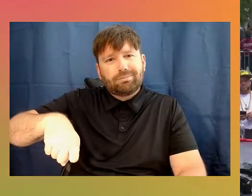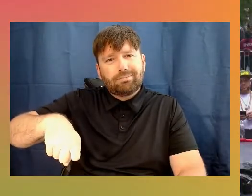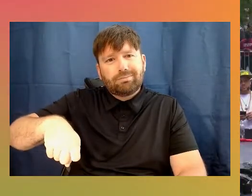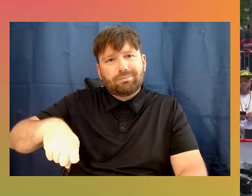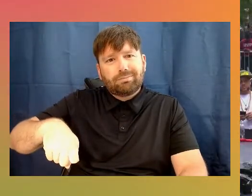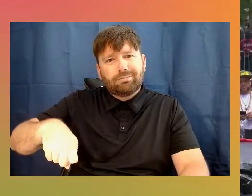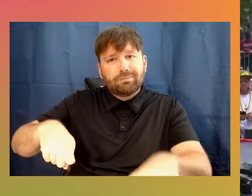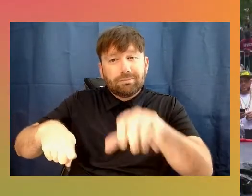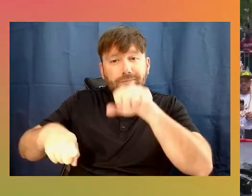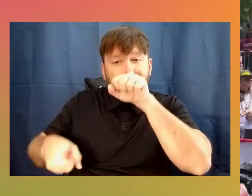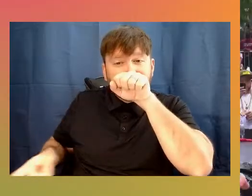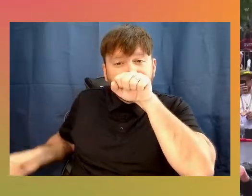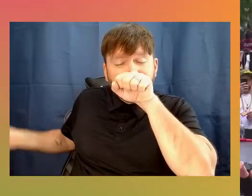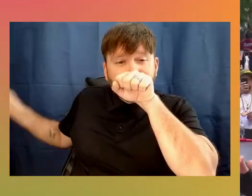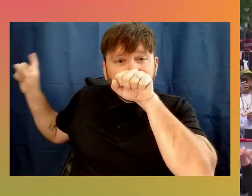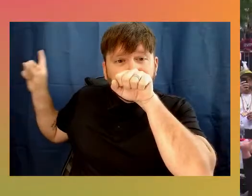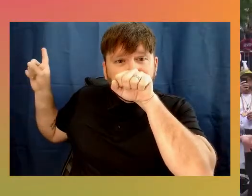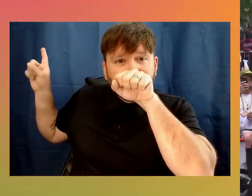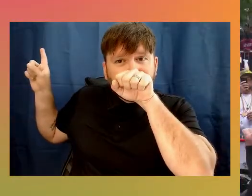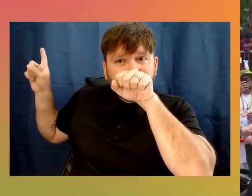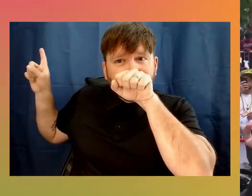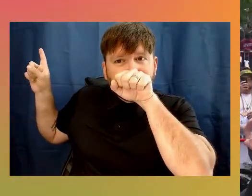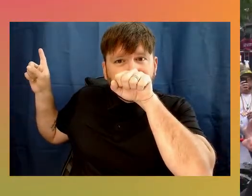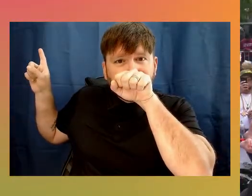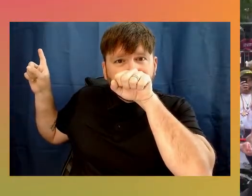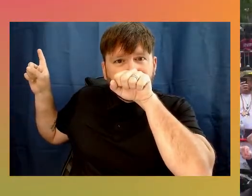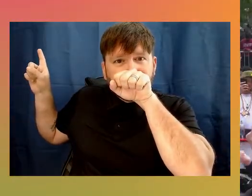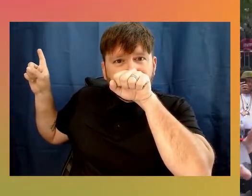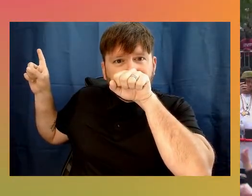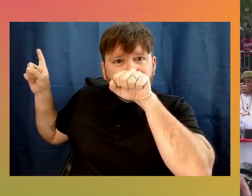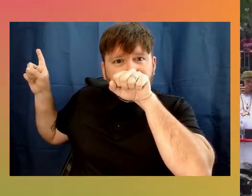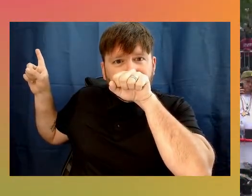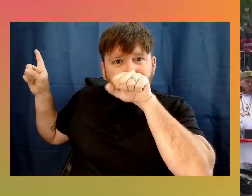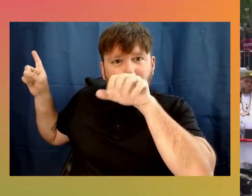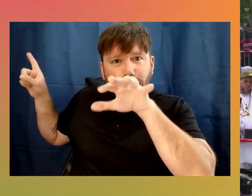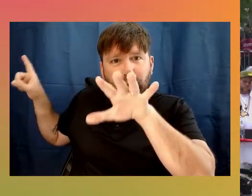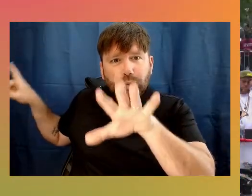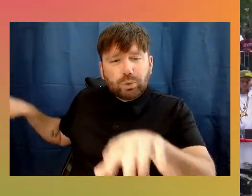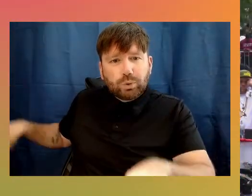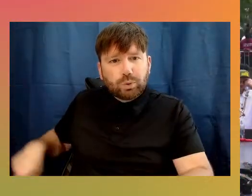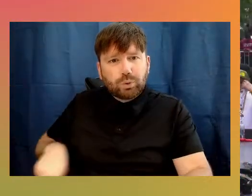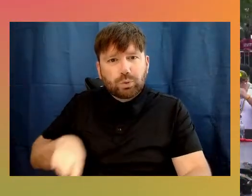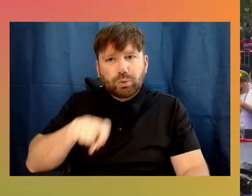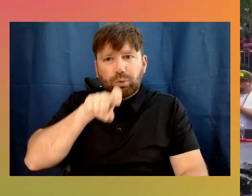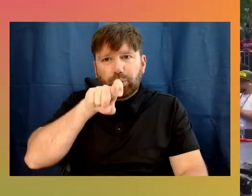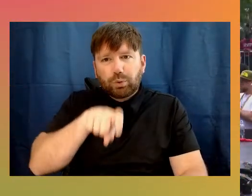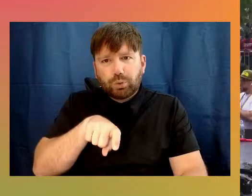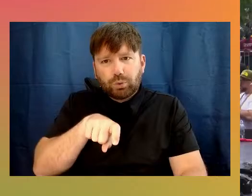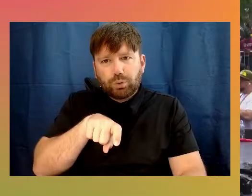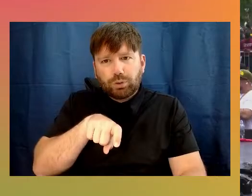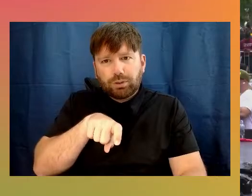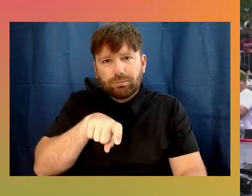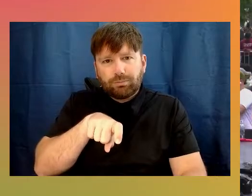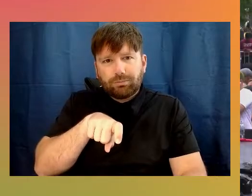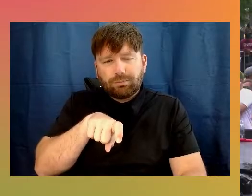OKAY. LEFT TRICEP. ONE MORE. RIGHT TRICEP. INHALE, THREE LEGGED DOG. AUTOBIOGRAPHY OKAY.